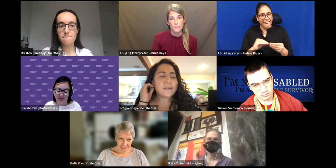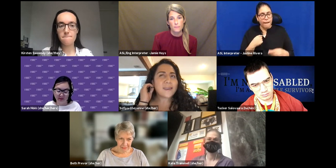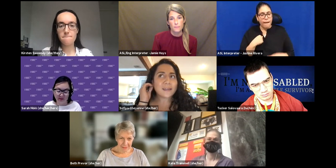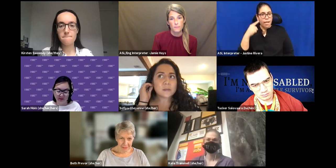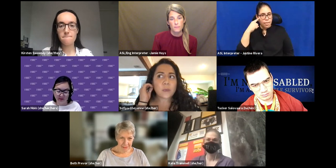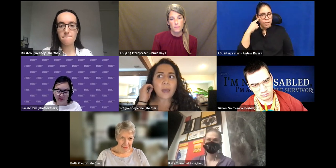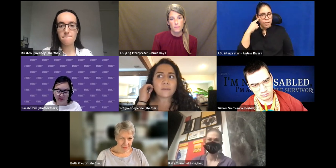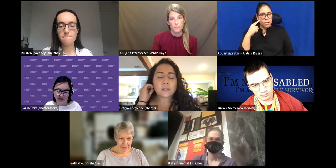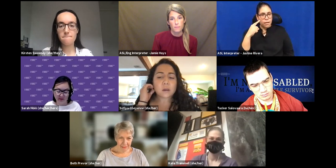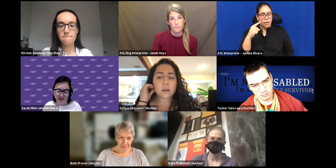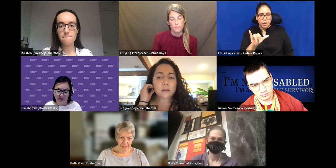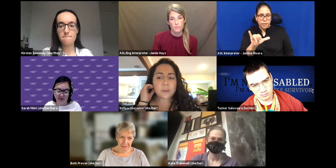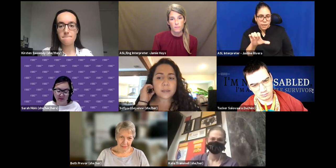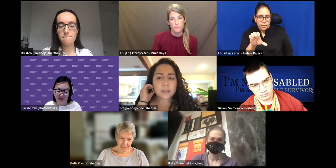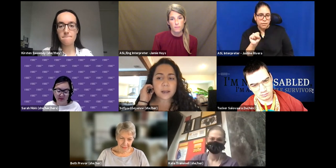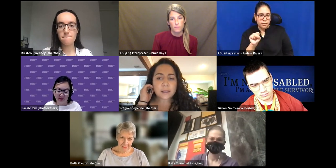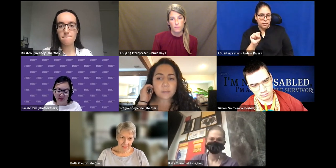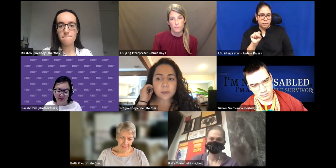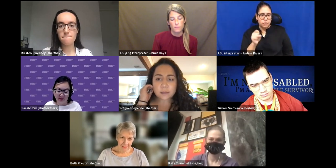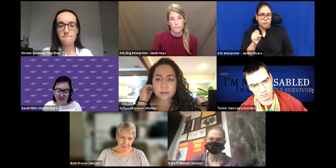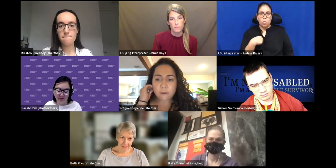yes, we have to start at the baseline, I think, because of